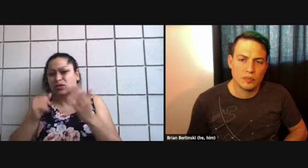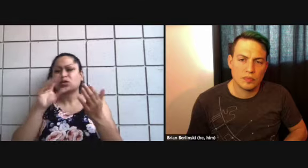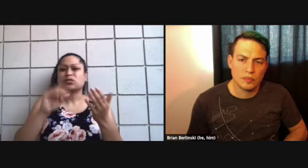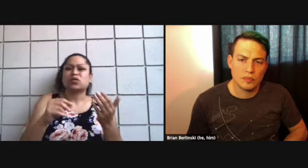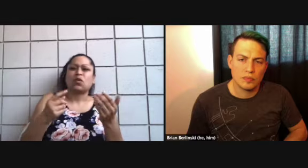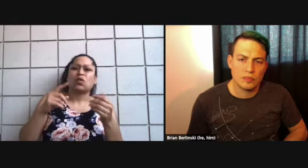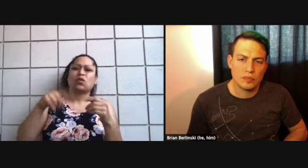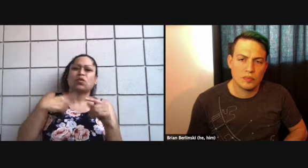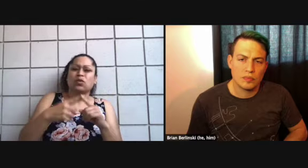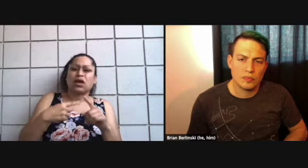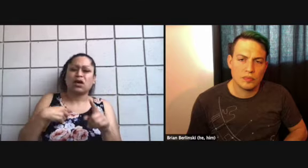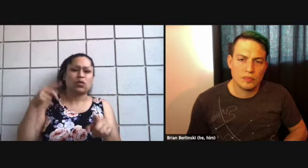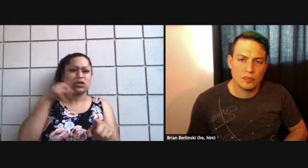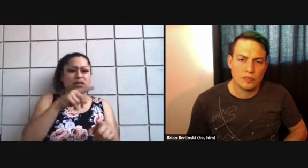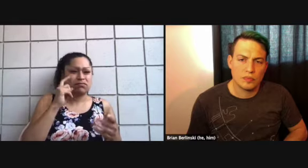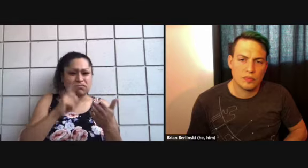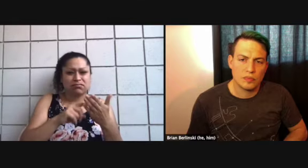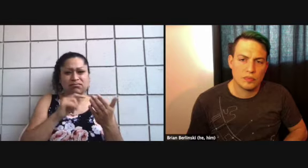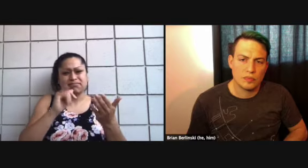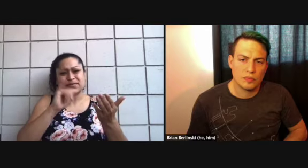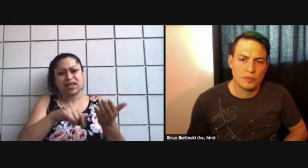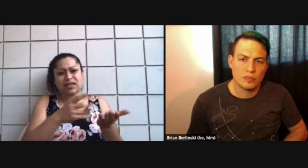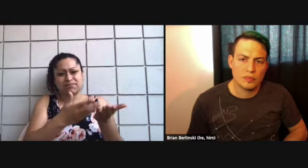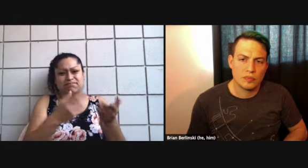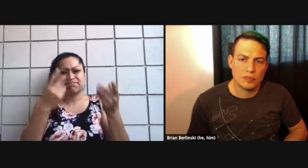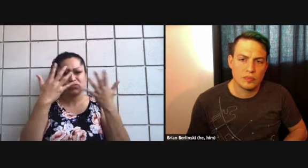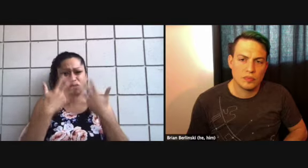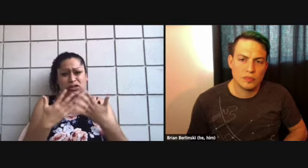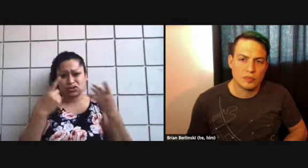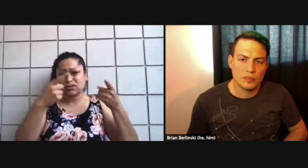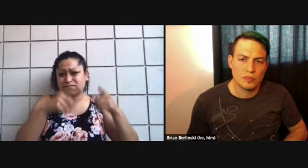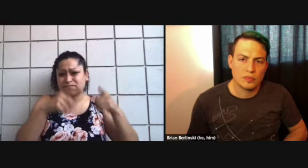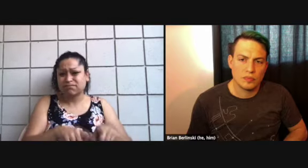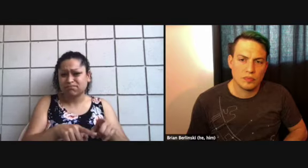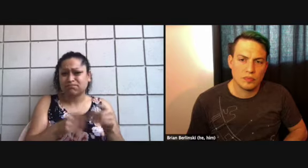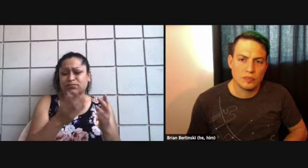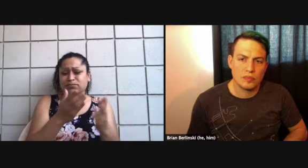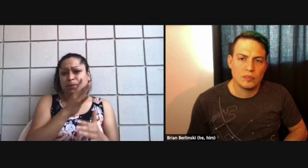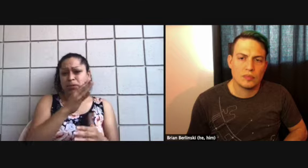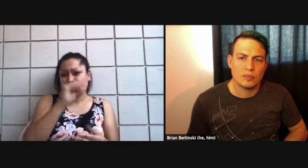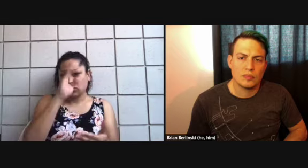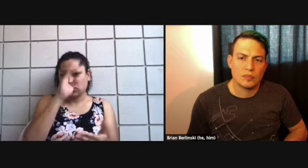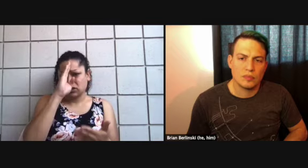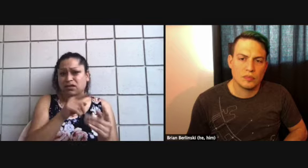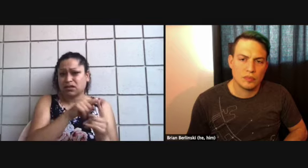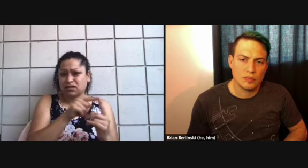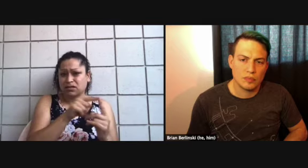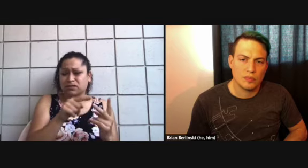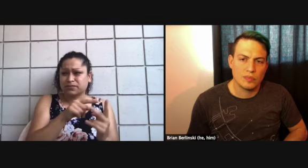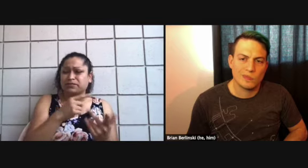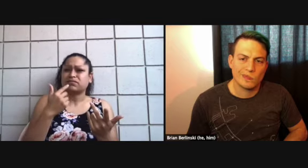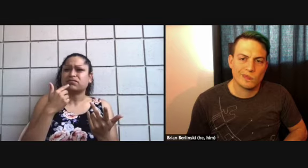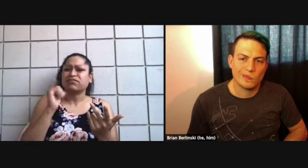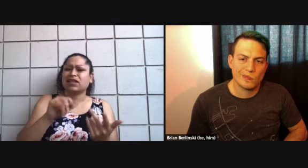So, when we acknowledge the tragedy surrounding the mother and her son,